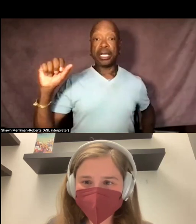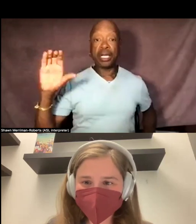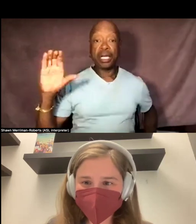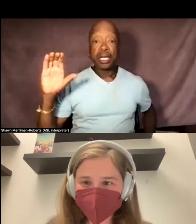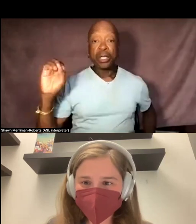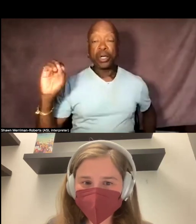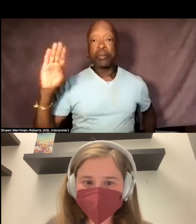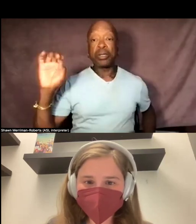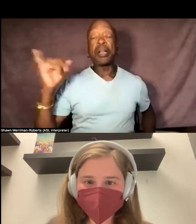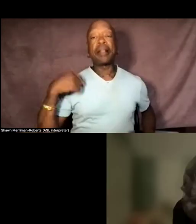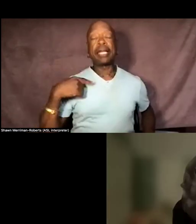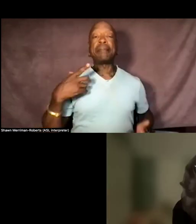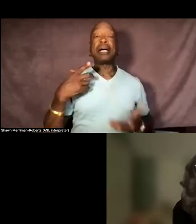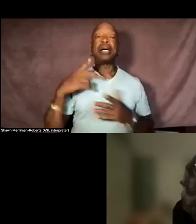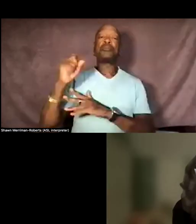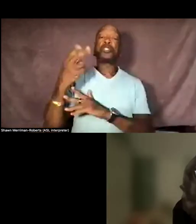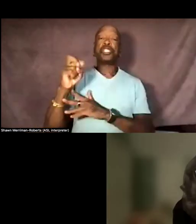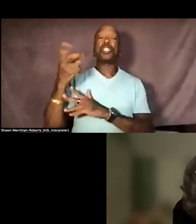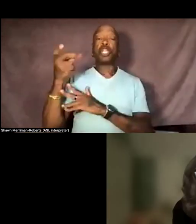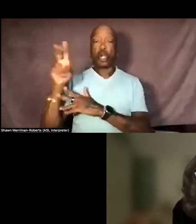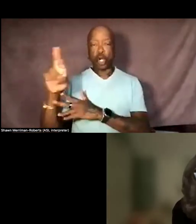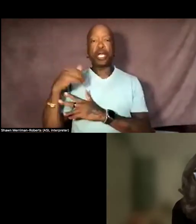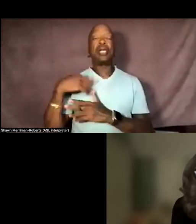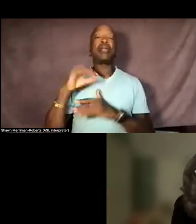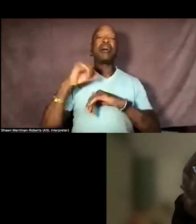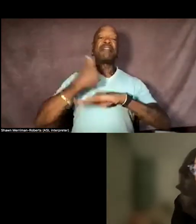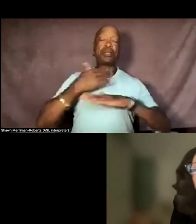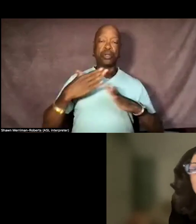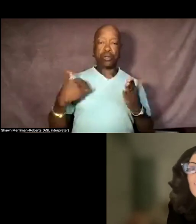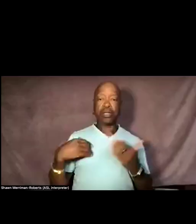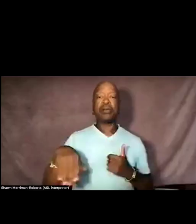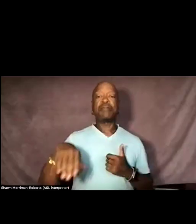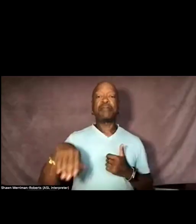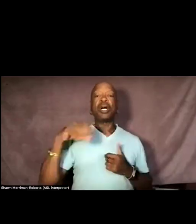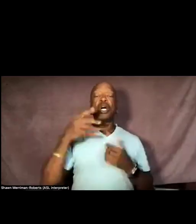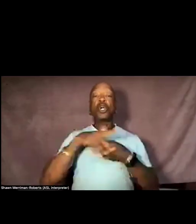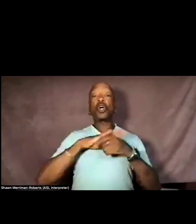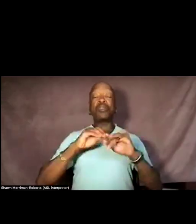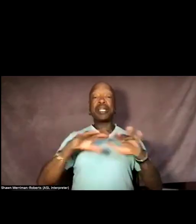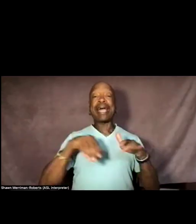Mass together America and founder of Covid action GSO which is a patient advocacy organization that